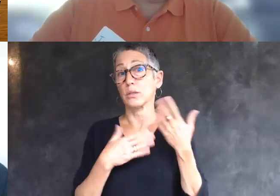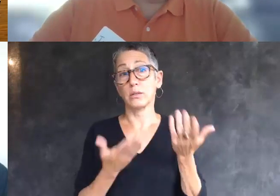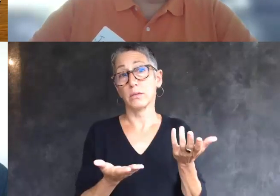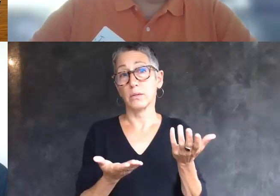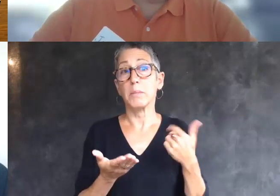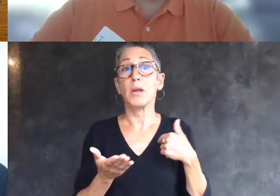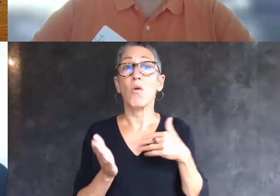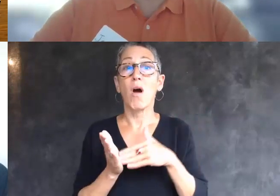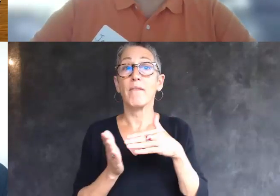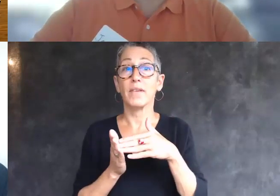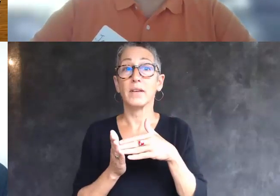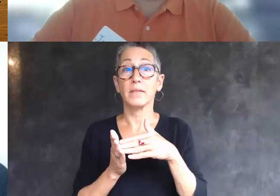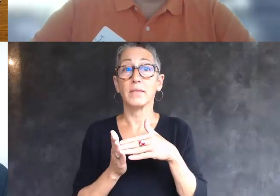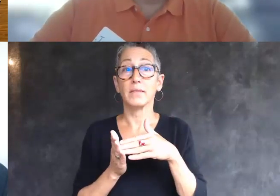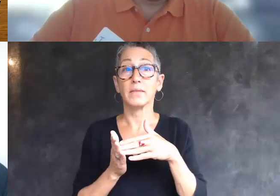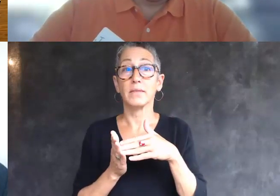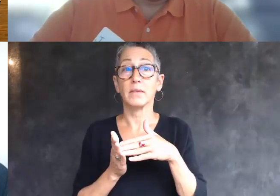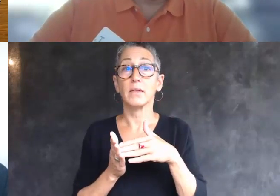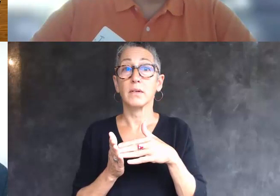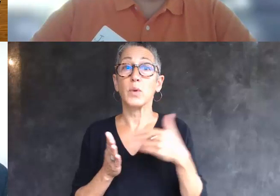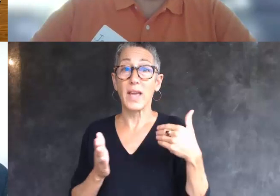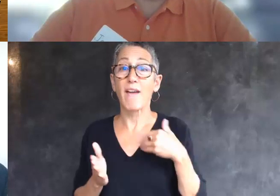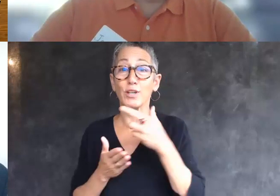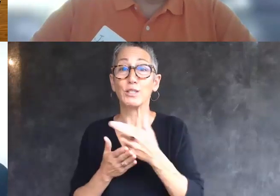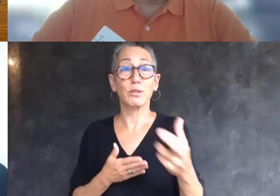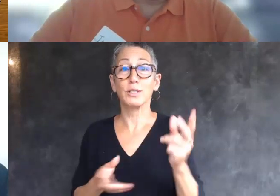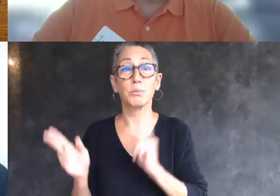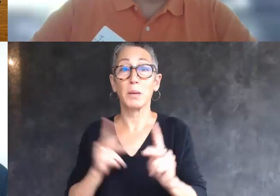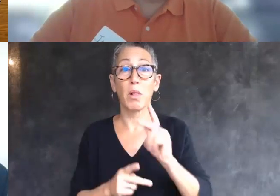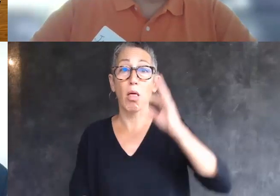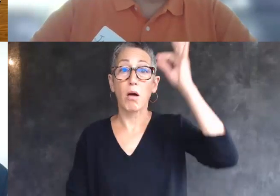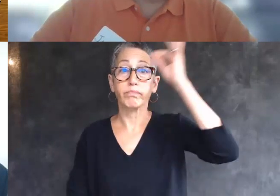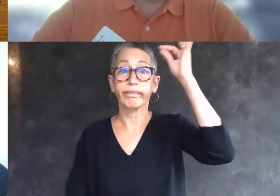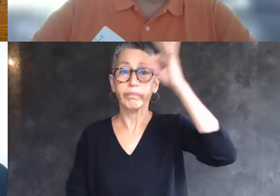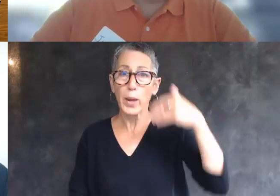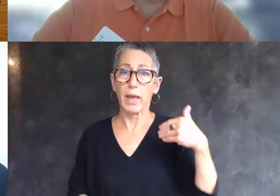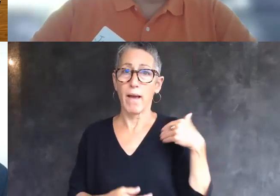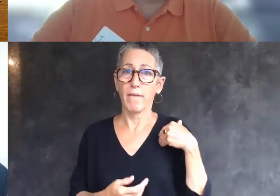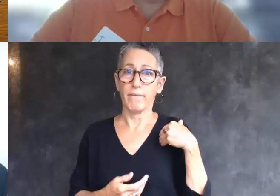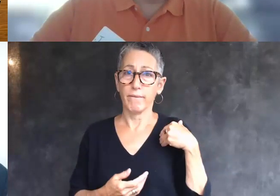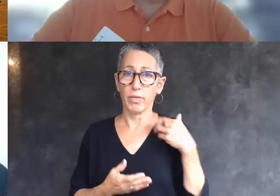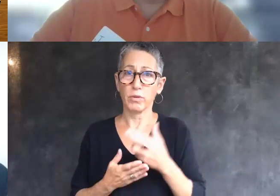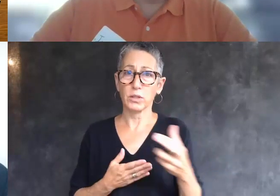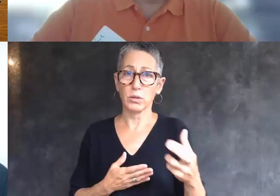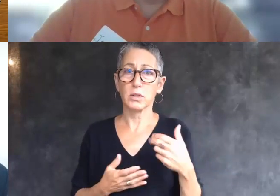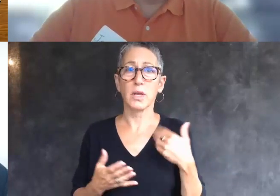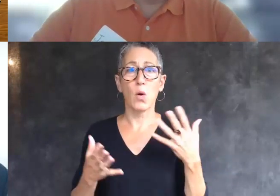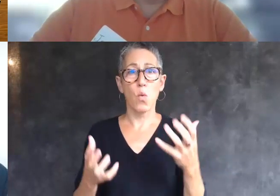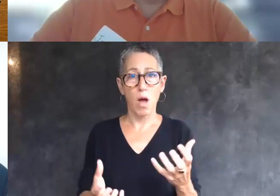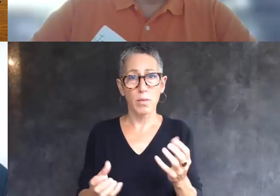in our communities that we're not even aware of. So I would just like to see more efforts when, those resources become available.